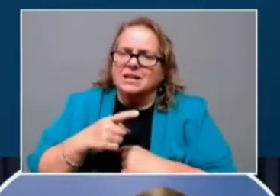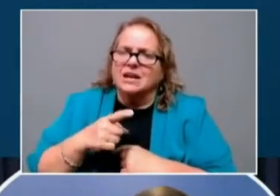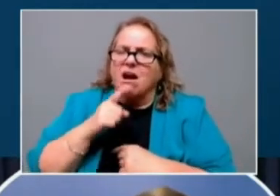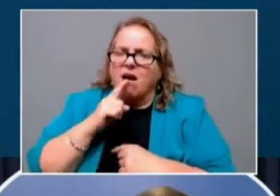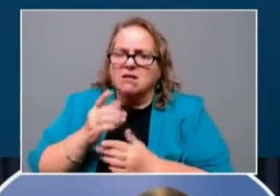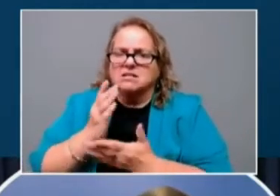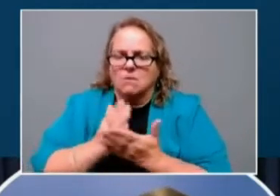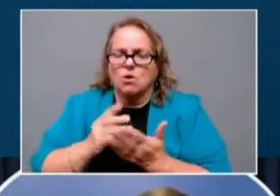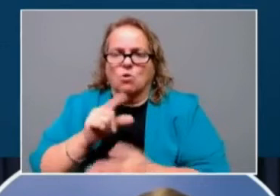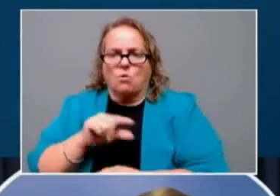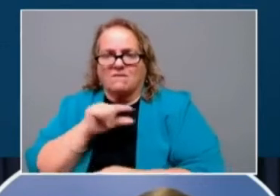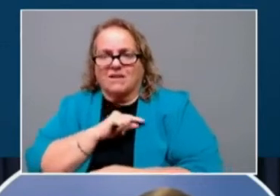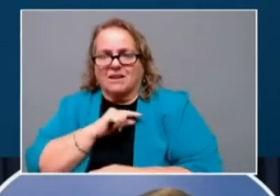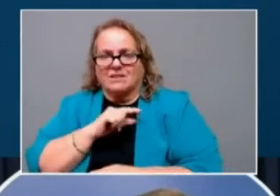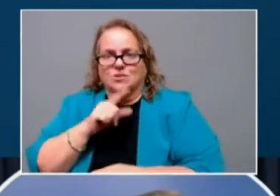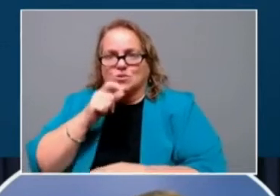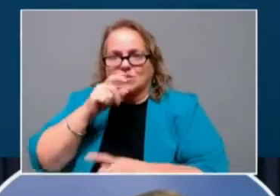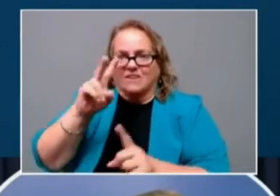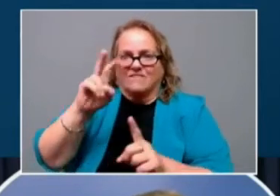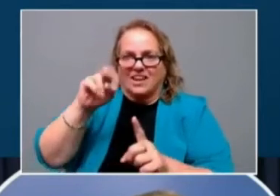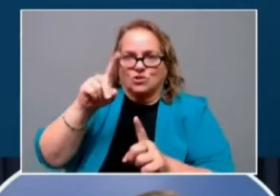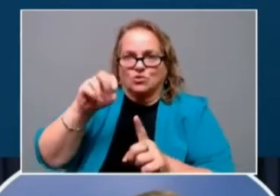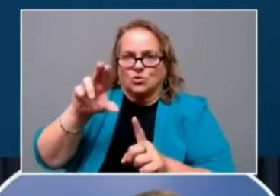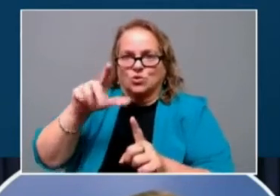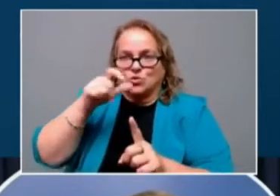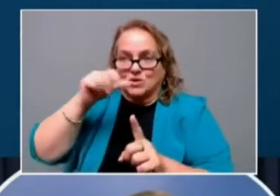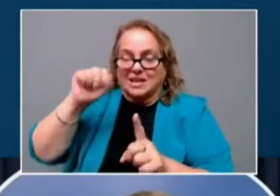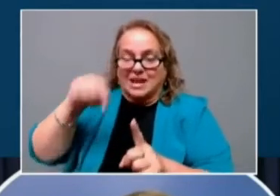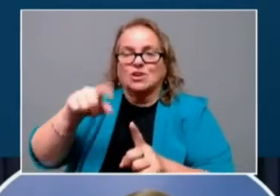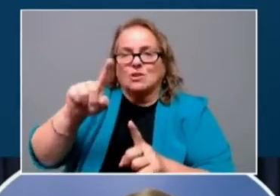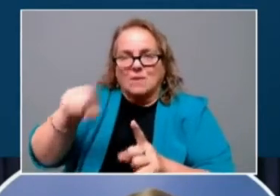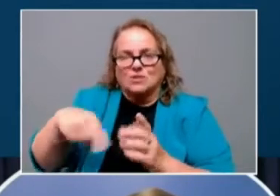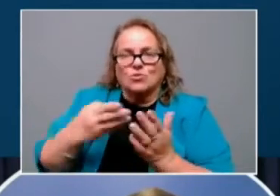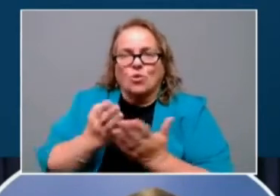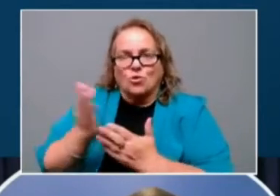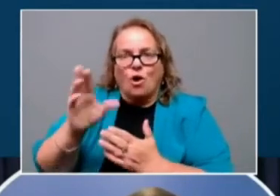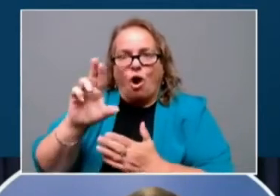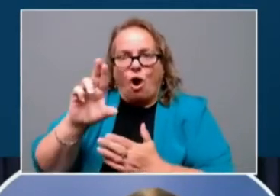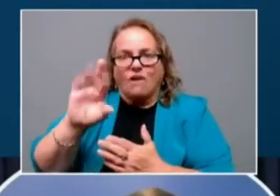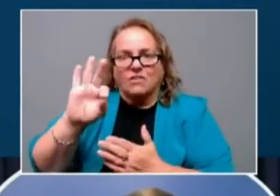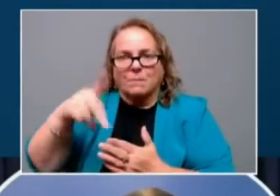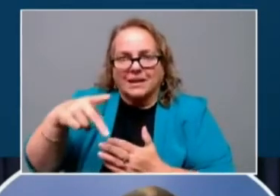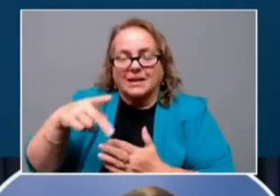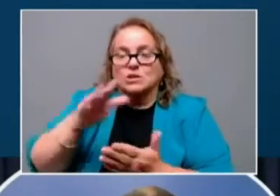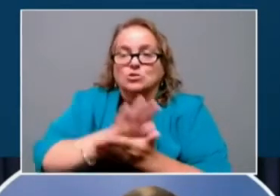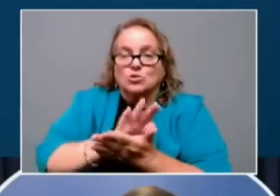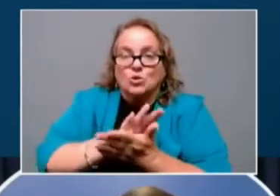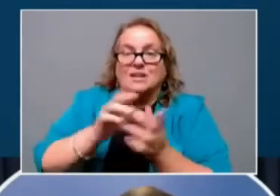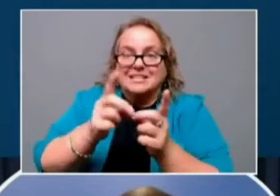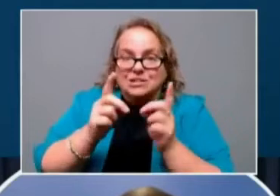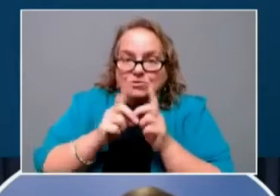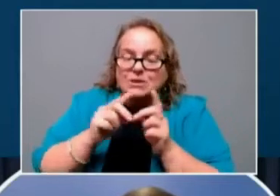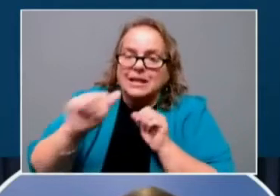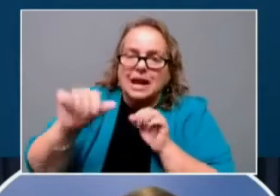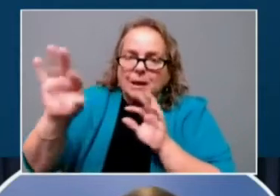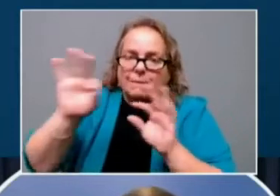have to go through the RFP process that are out there, that any school district can choose from what we don't know. It is a program where they can just go out